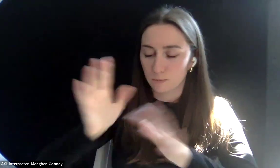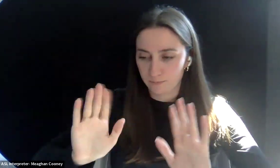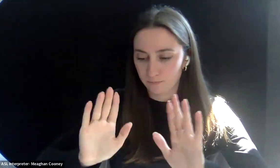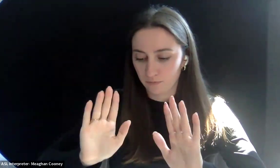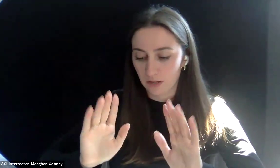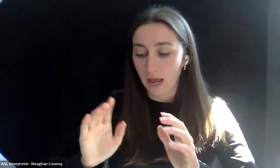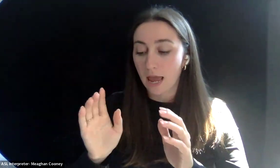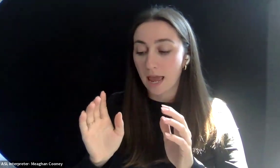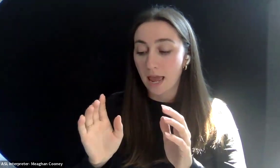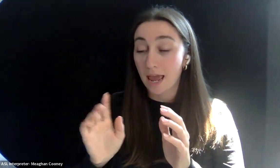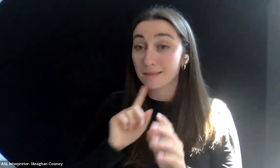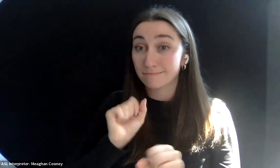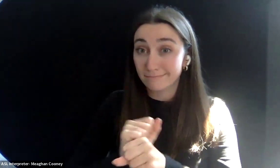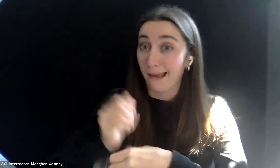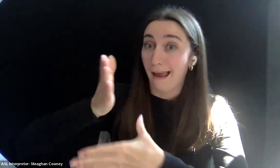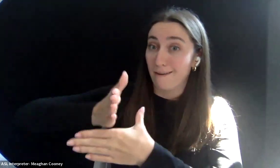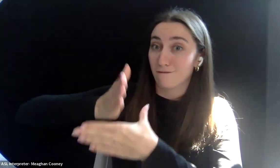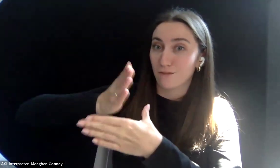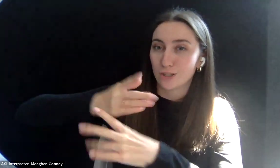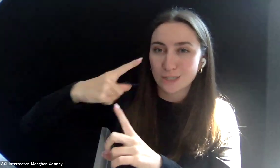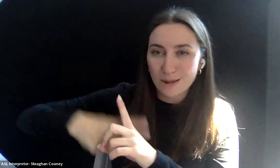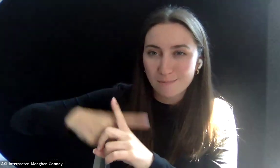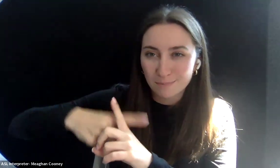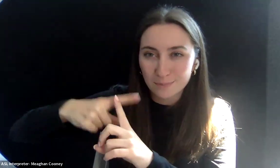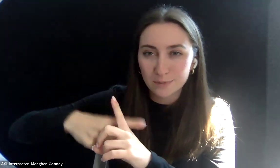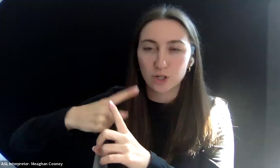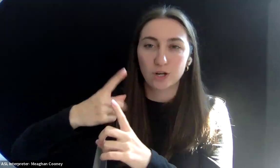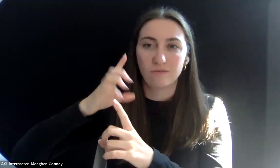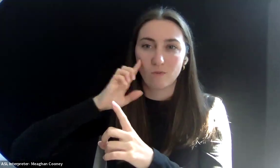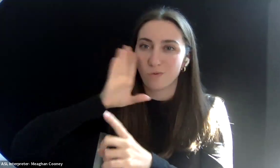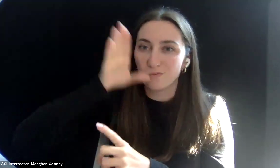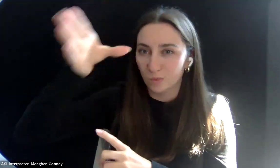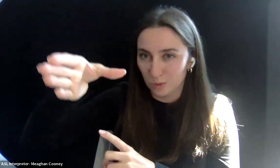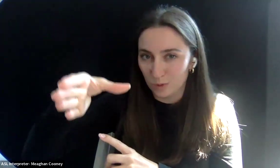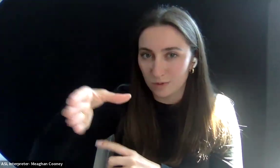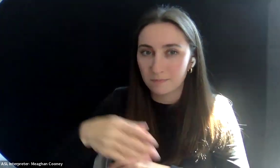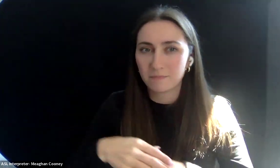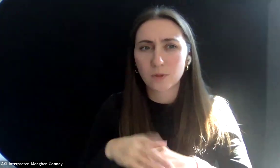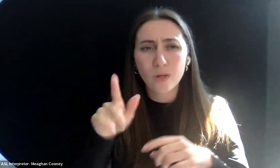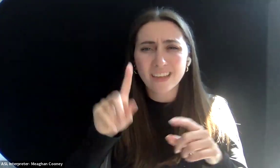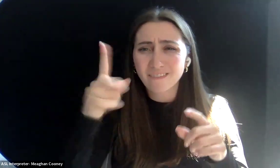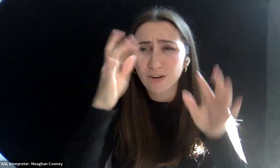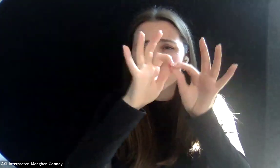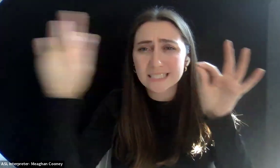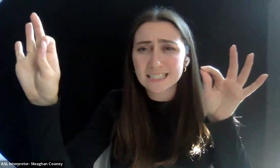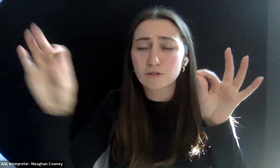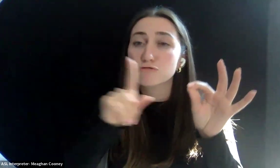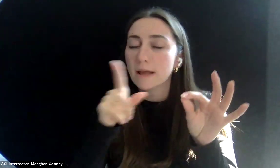average temperature under future conditions. So I think this first bullet is just simply intended to say that